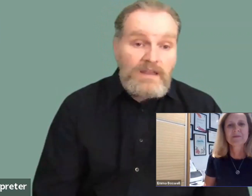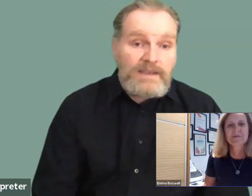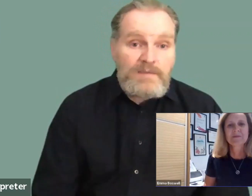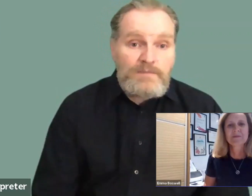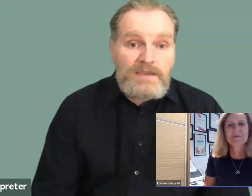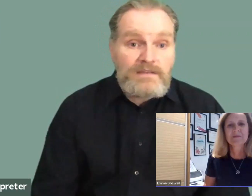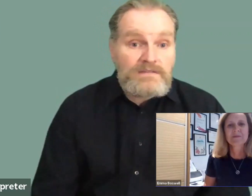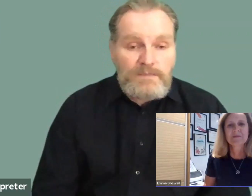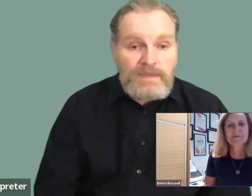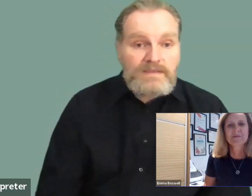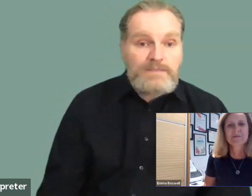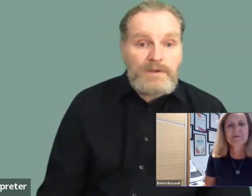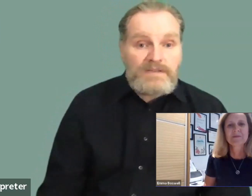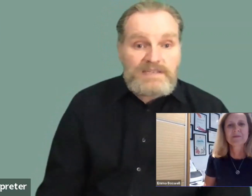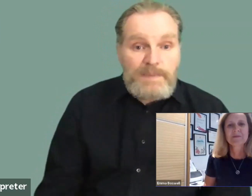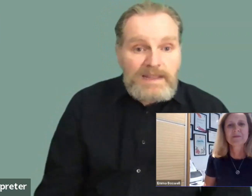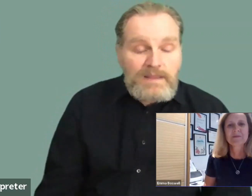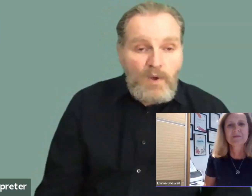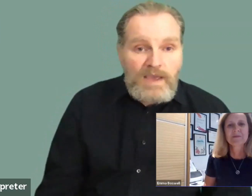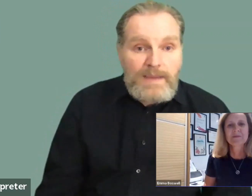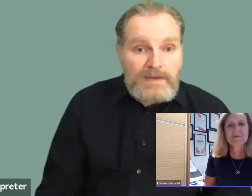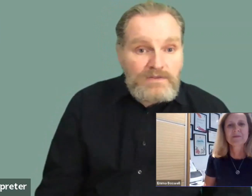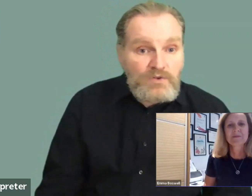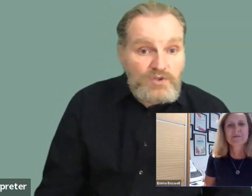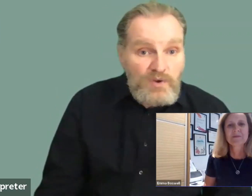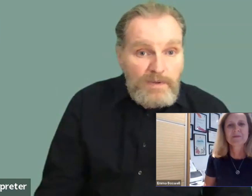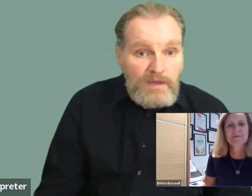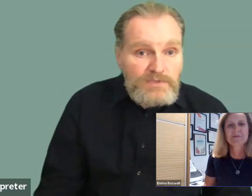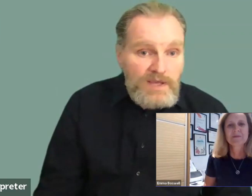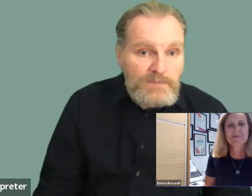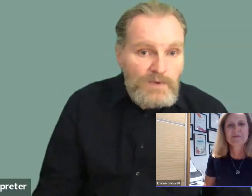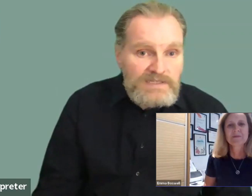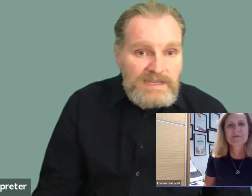and that can be something as simple as spelling the block capitals onto your palm to help you